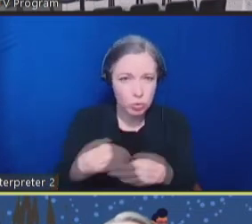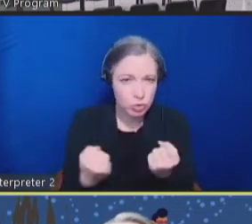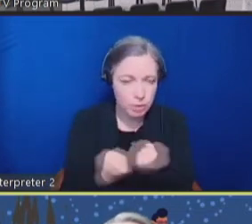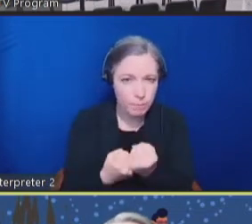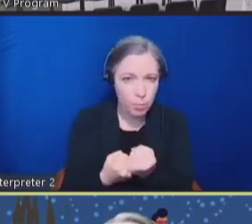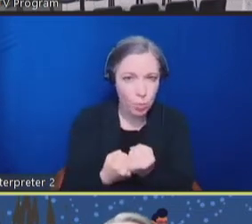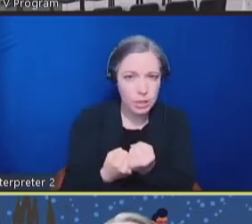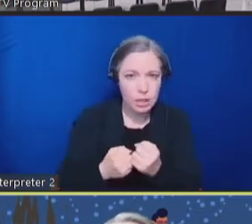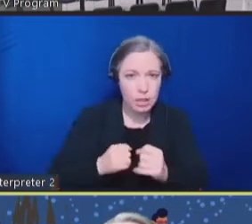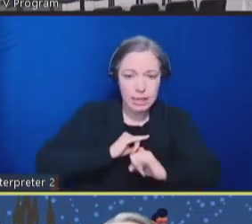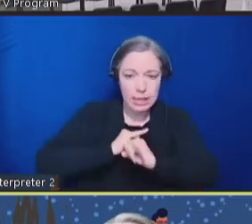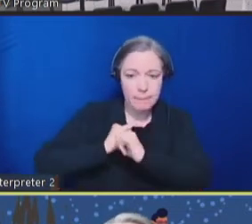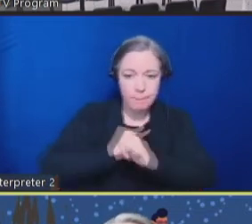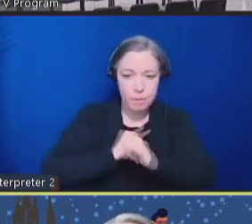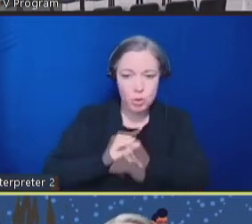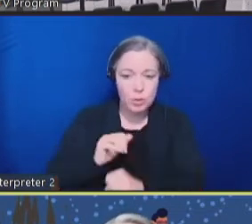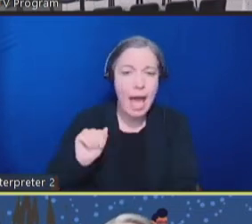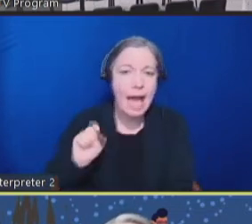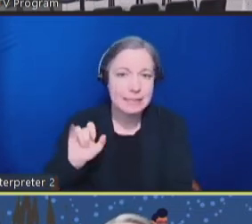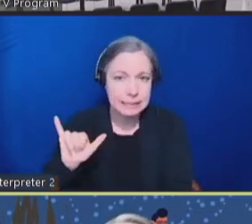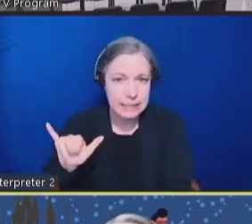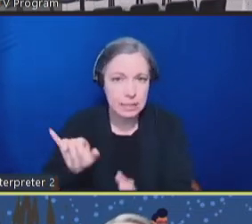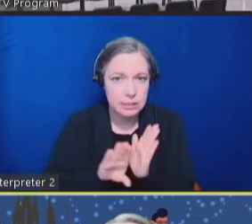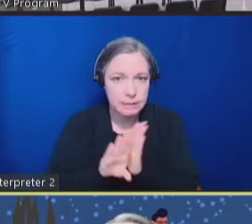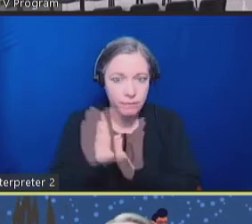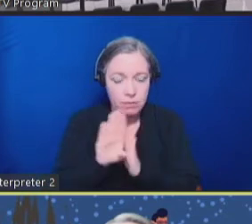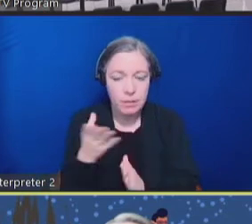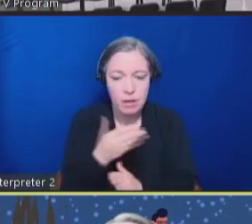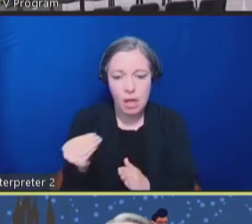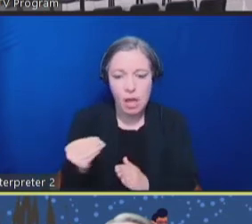assay development and validation, as well as establishment of laboratory